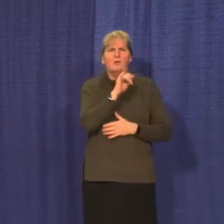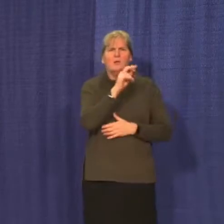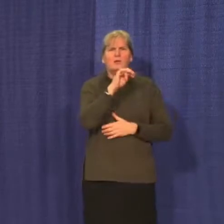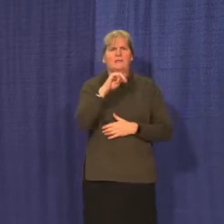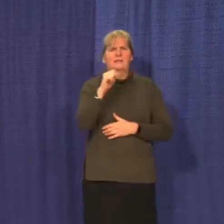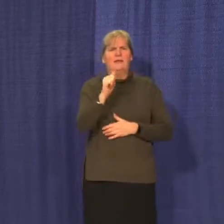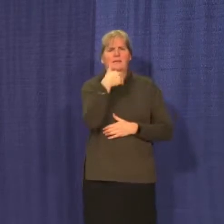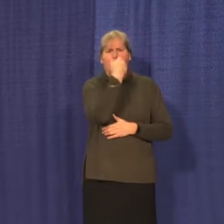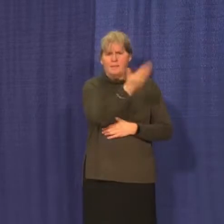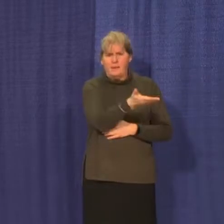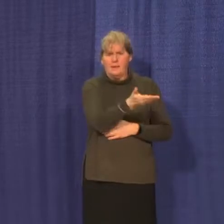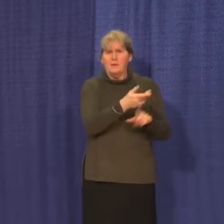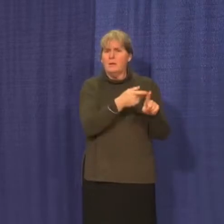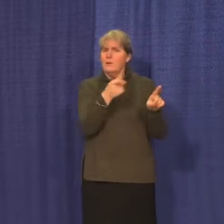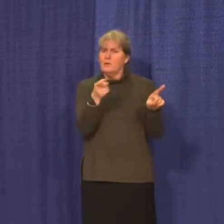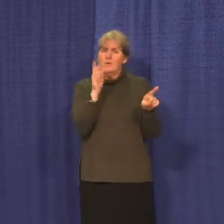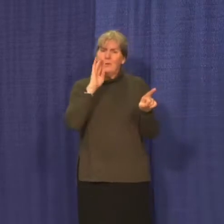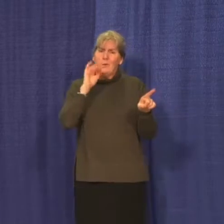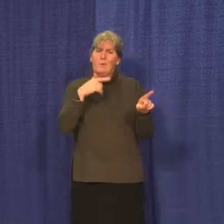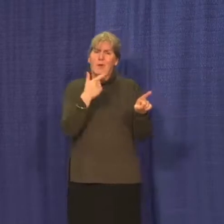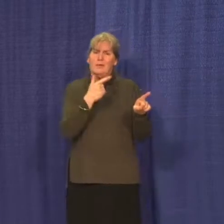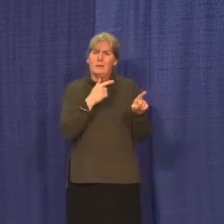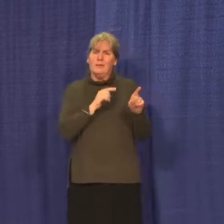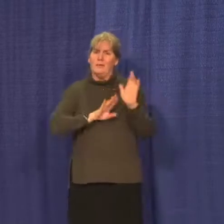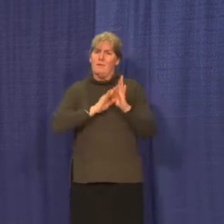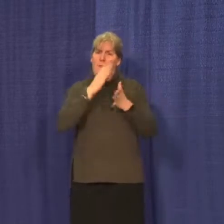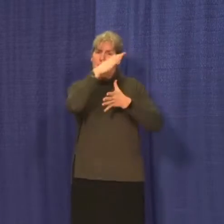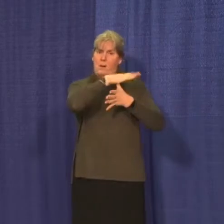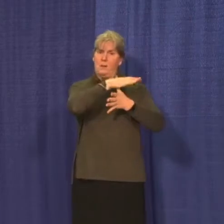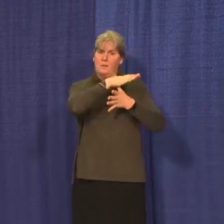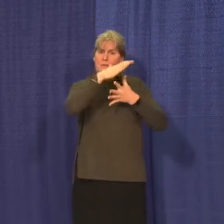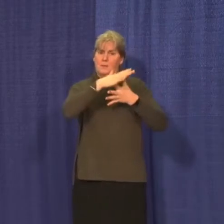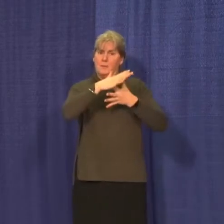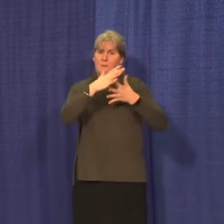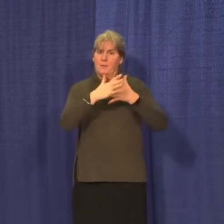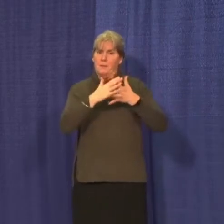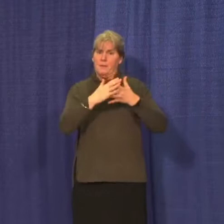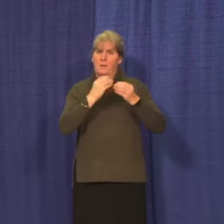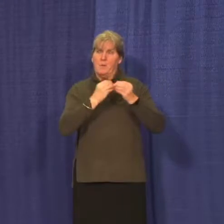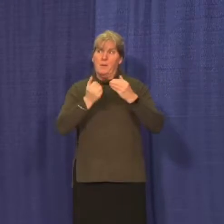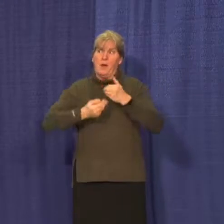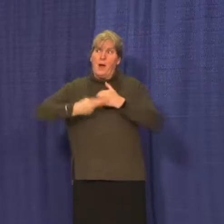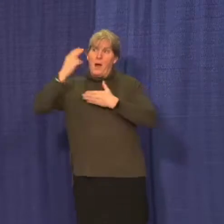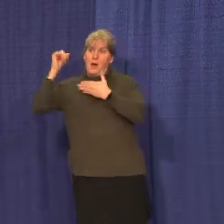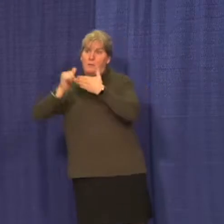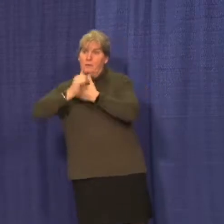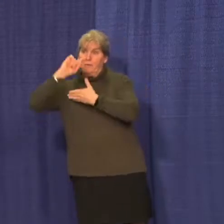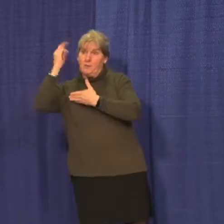Yukon.ca and as I said, we are prioritizing those most at risk.